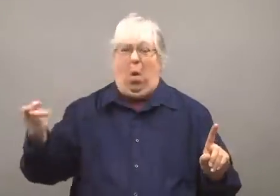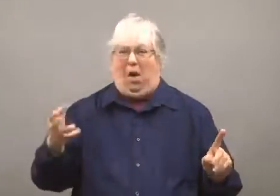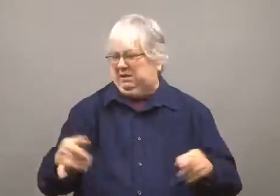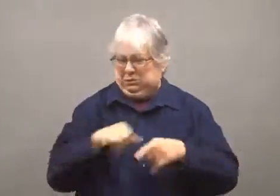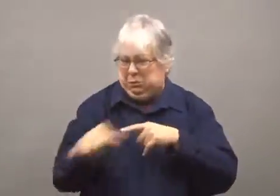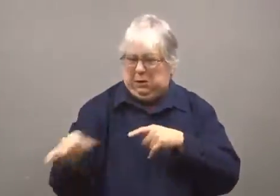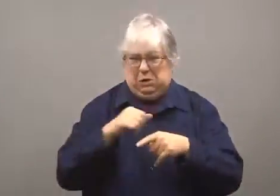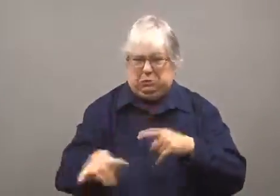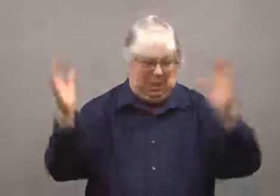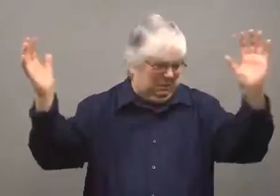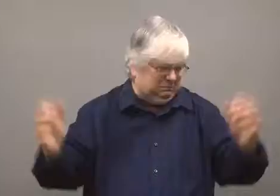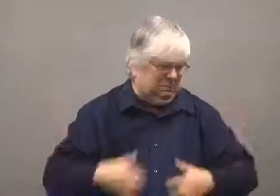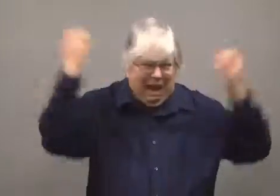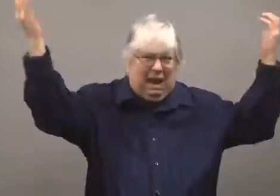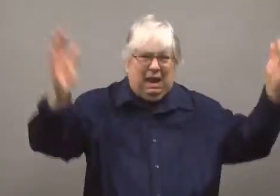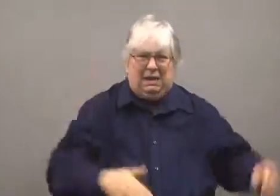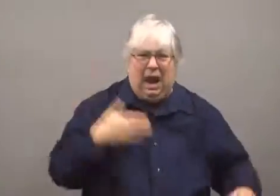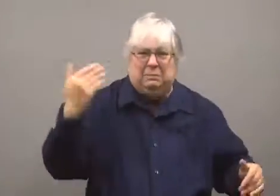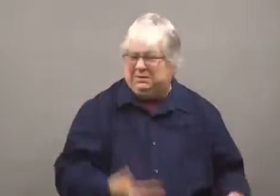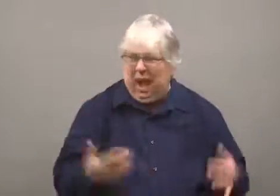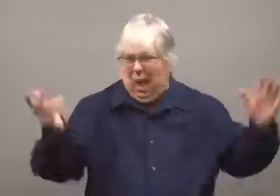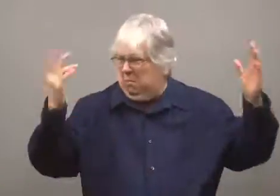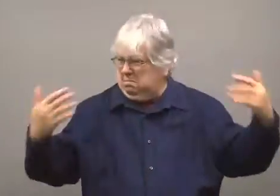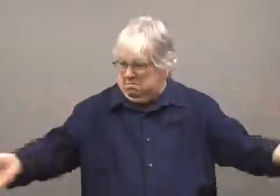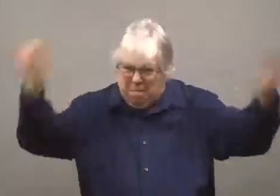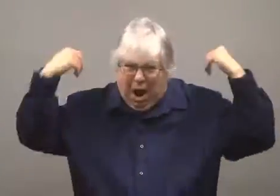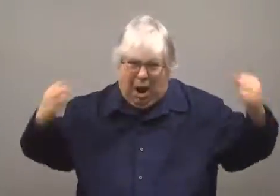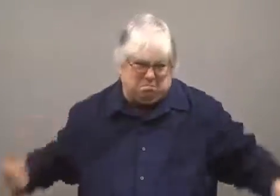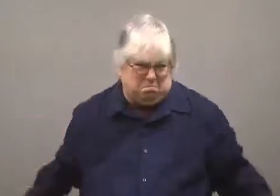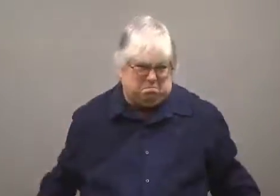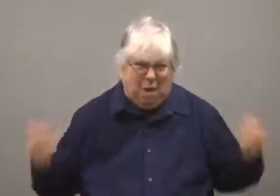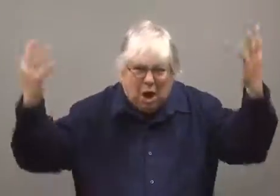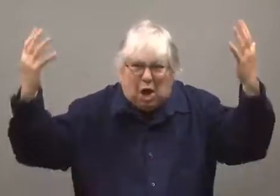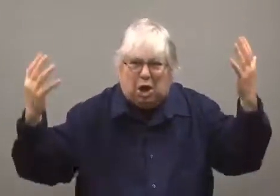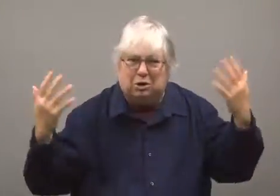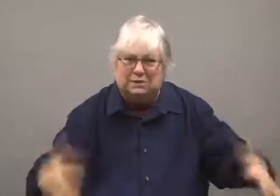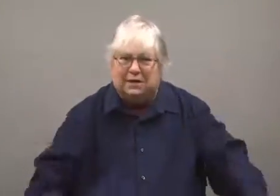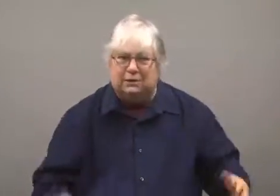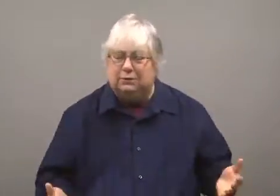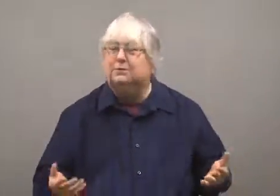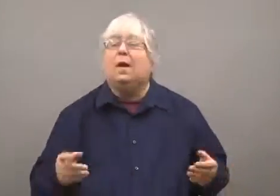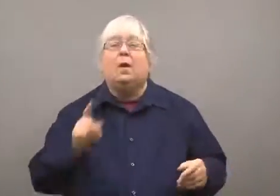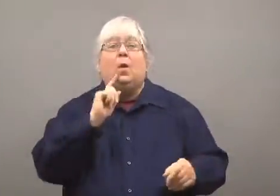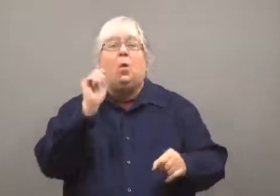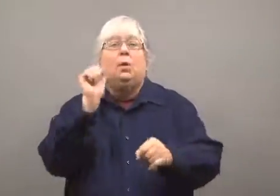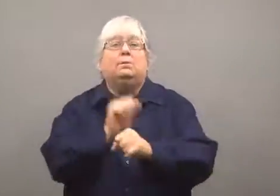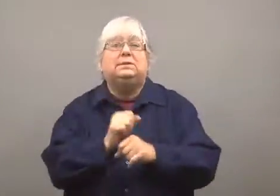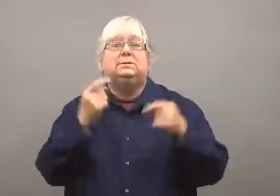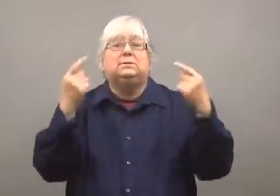was very upset, cursing and yelling, and at one point said the equivalent of "let's burn this down."